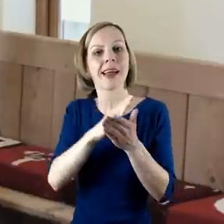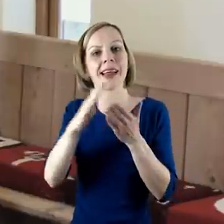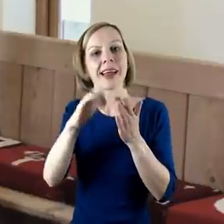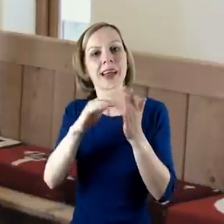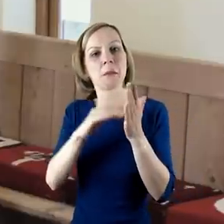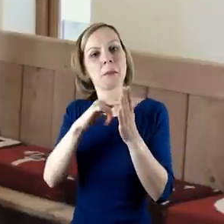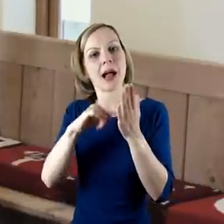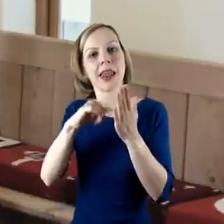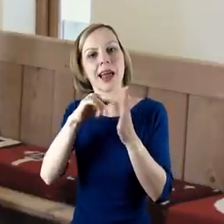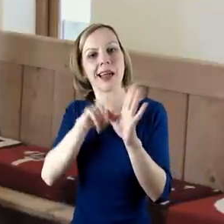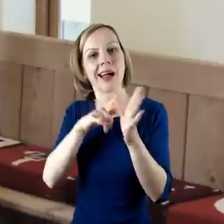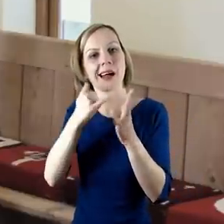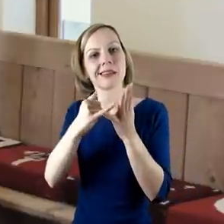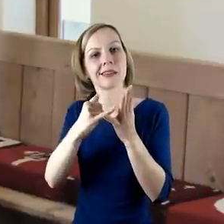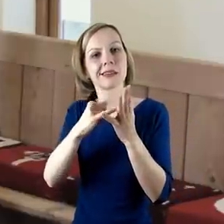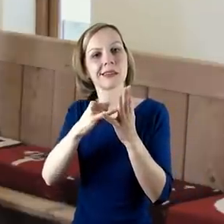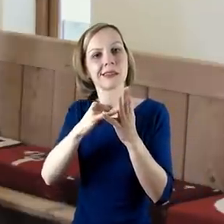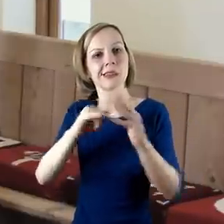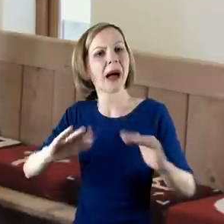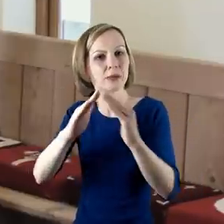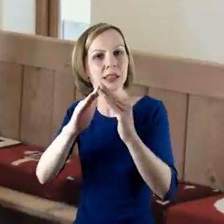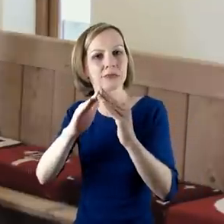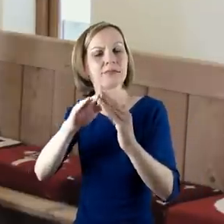across one of my favourite words, Namaste.